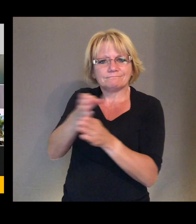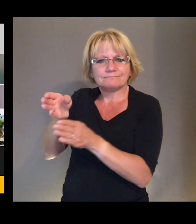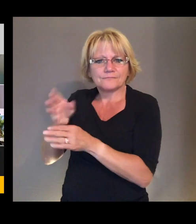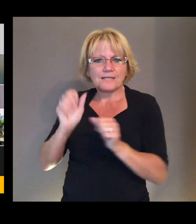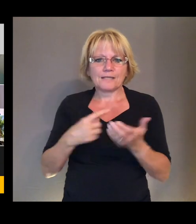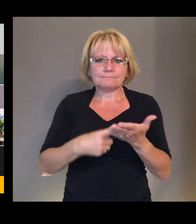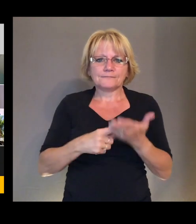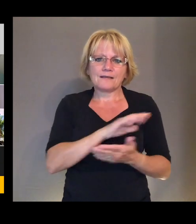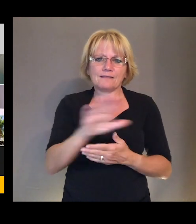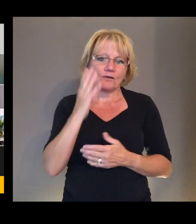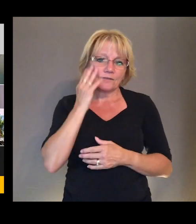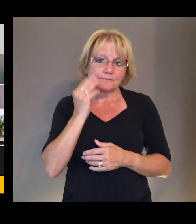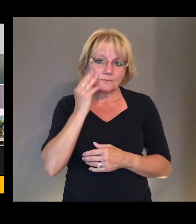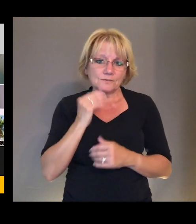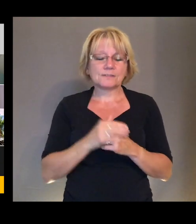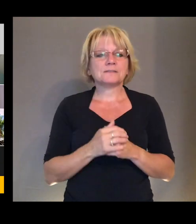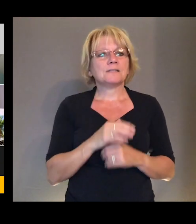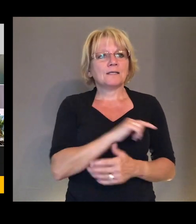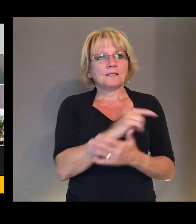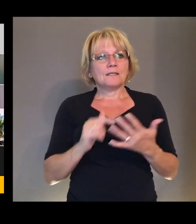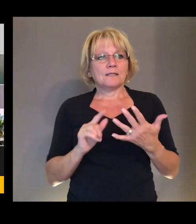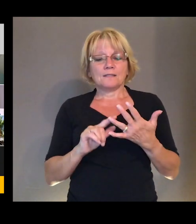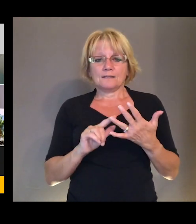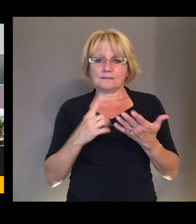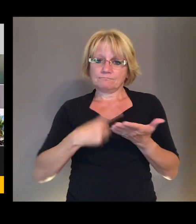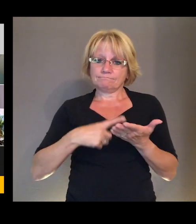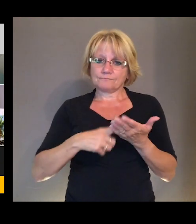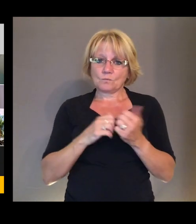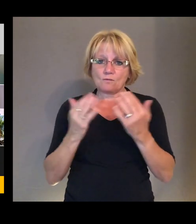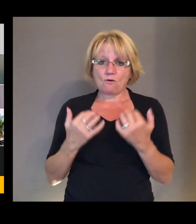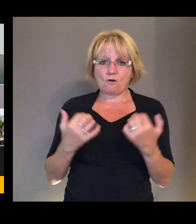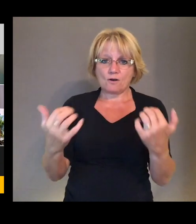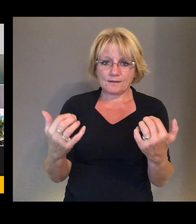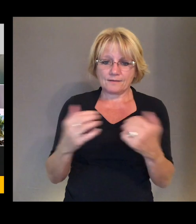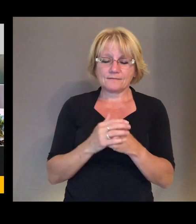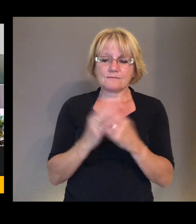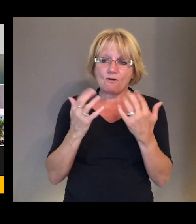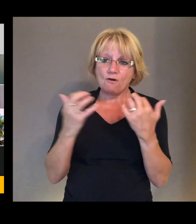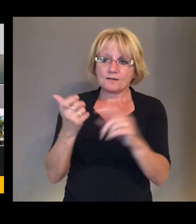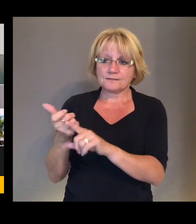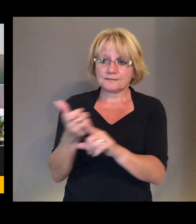so they can really speak on their experiences. Then from there we will talk to our audiences